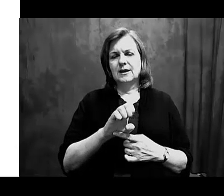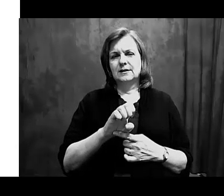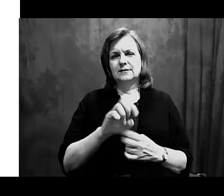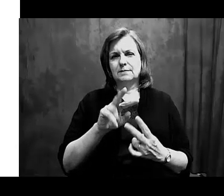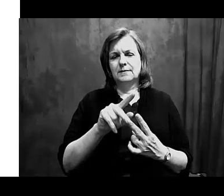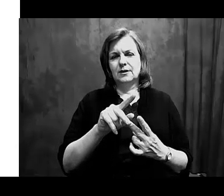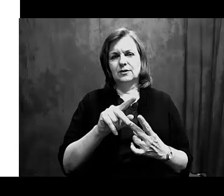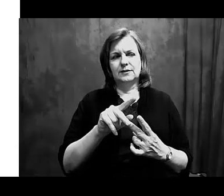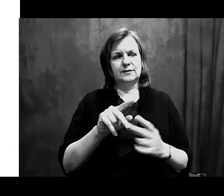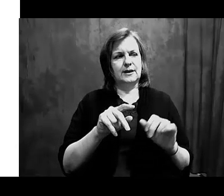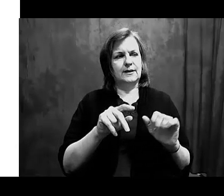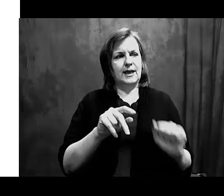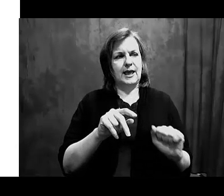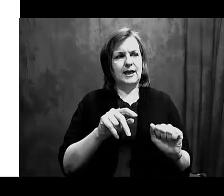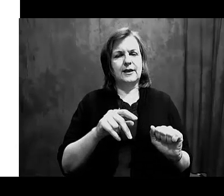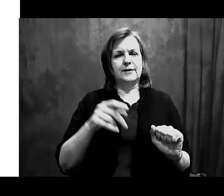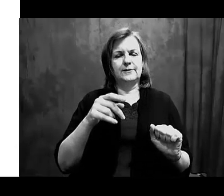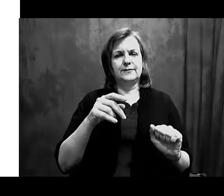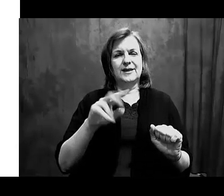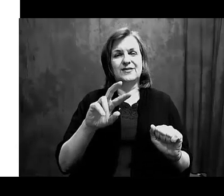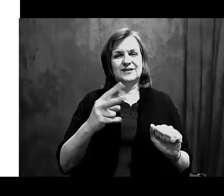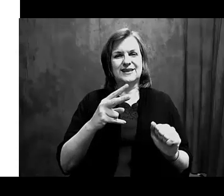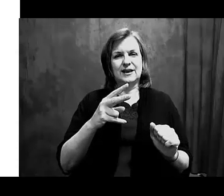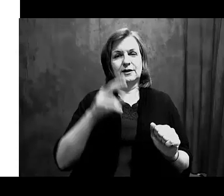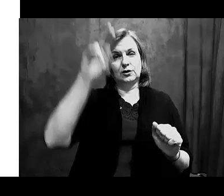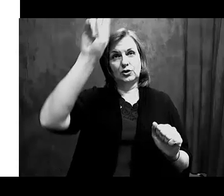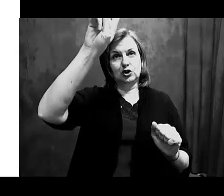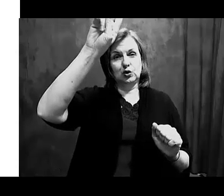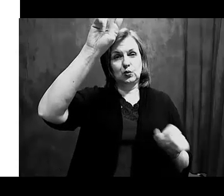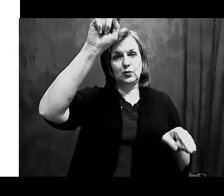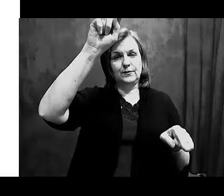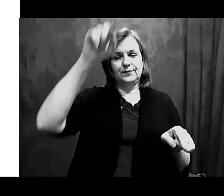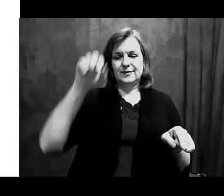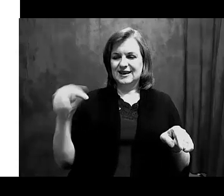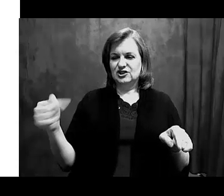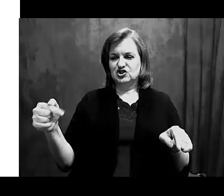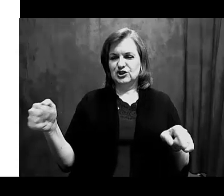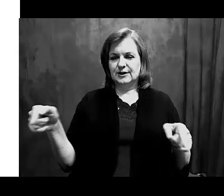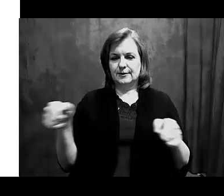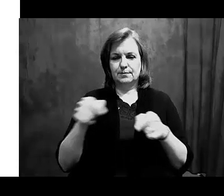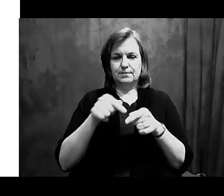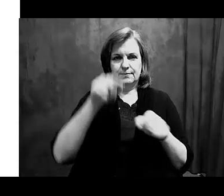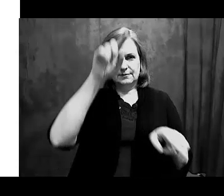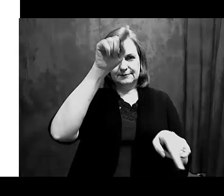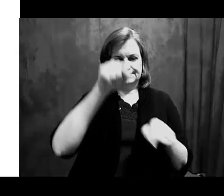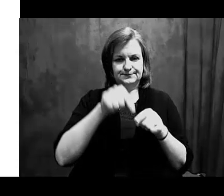the second base pair is U and the third base pair is G